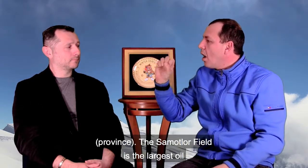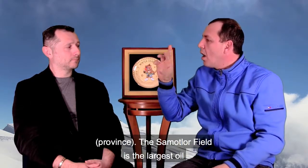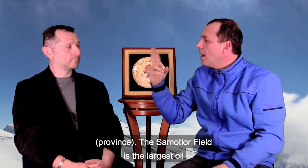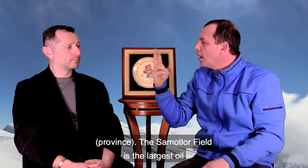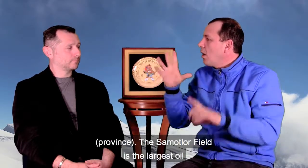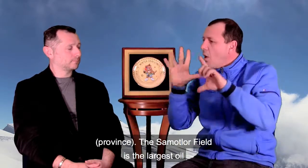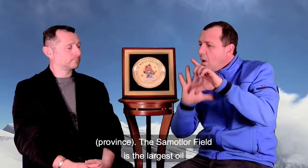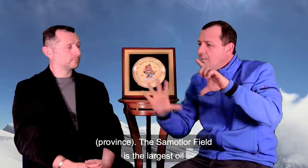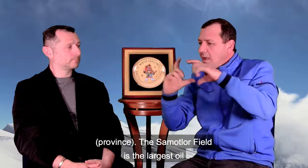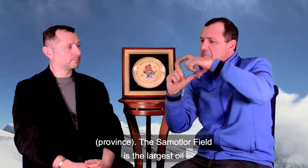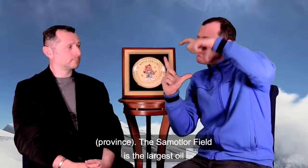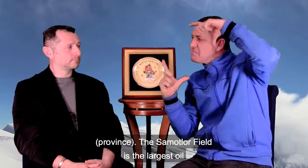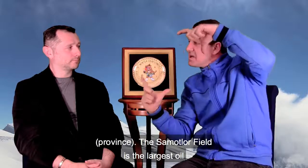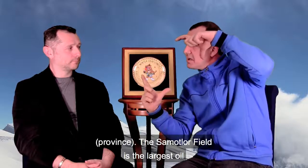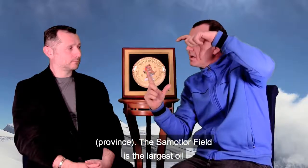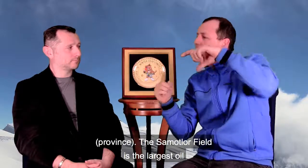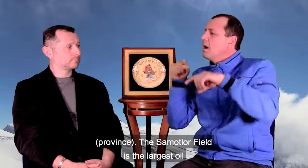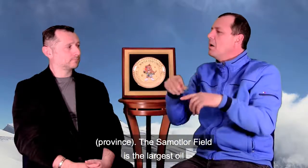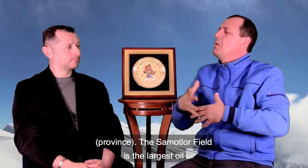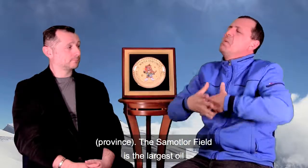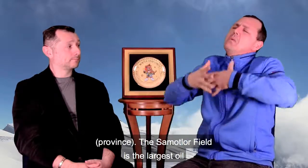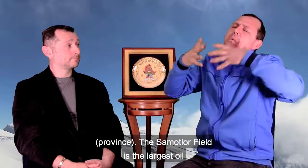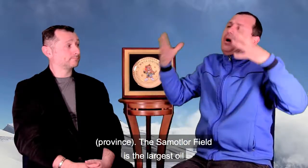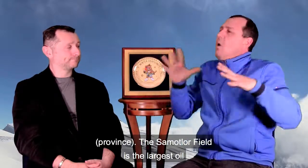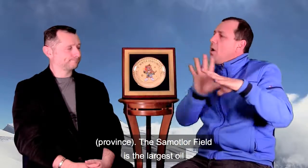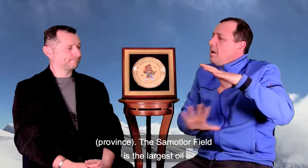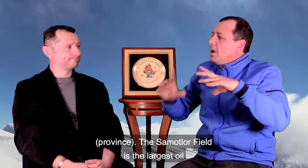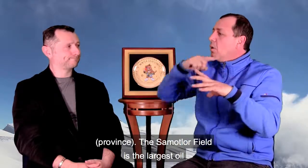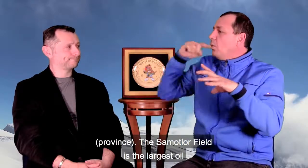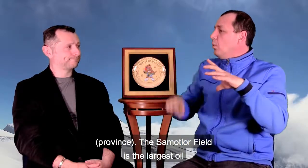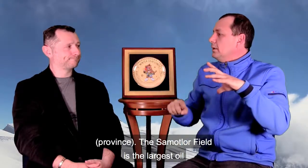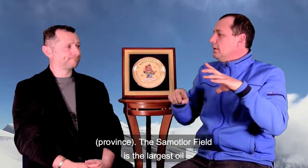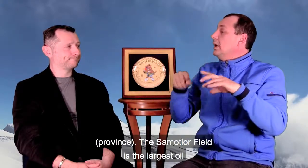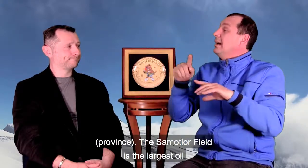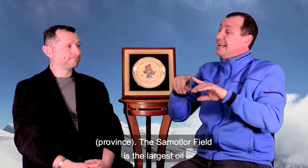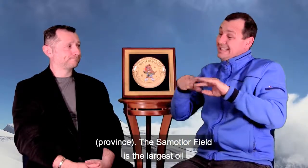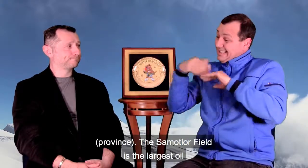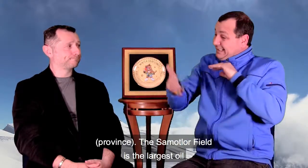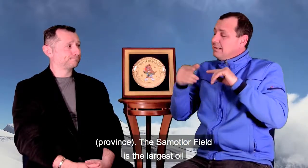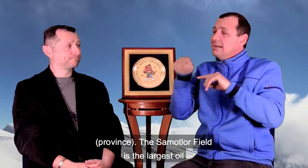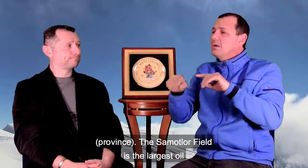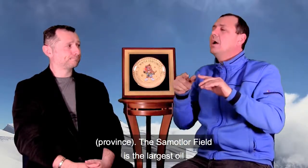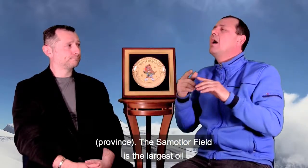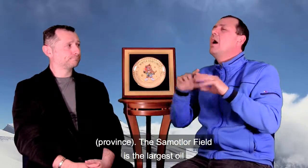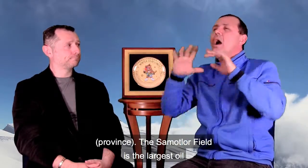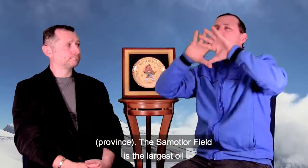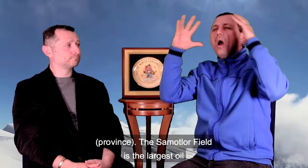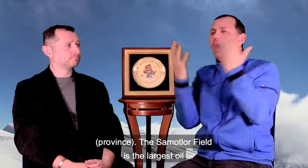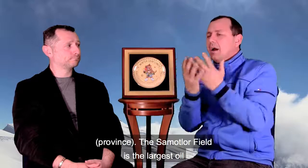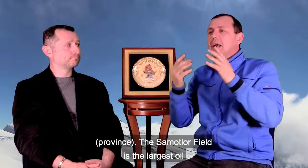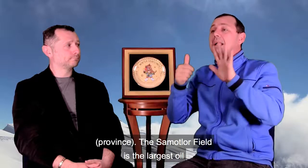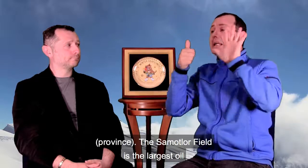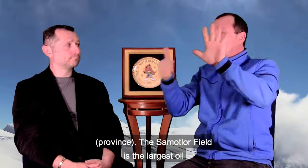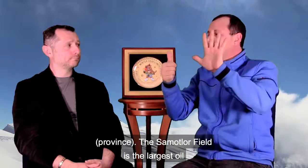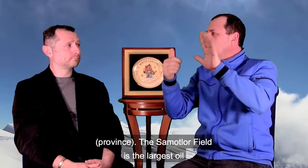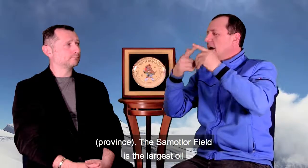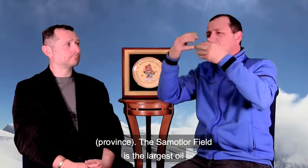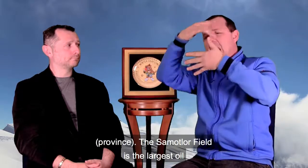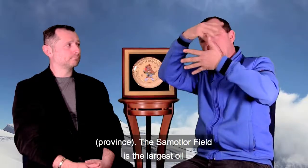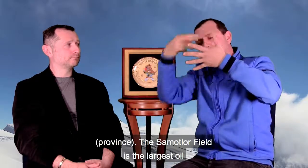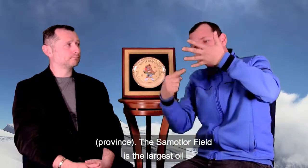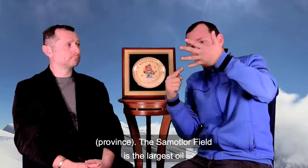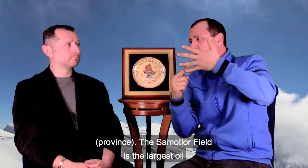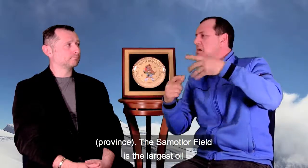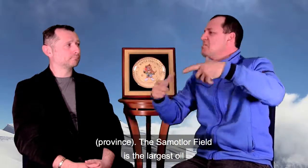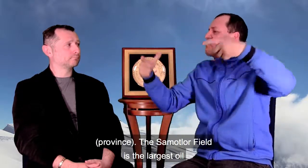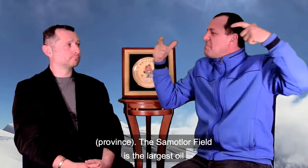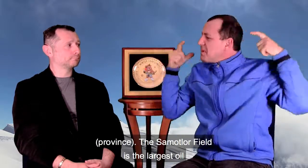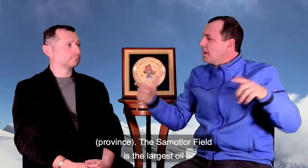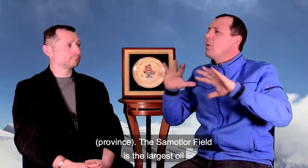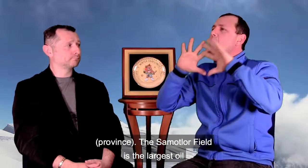(province). The Samotlor Field is the largest oil